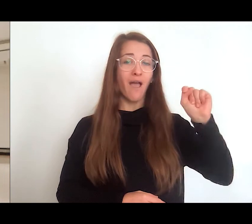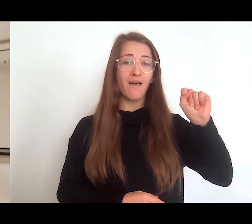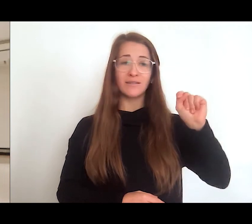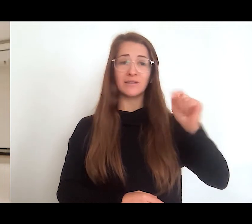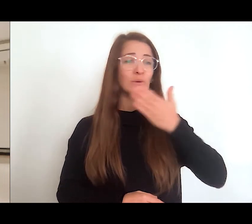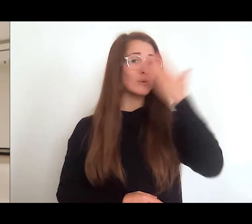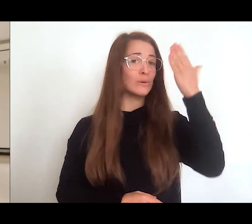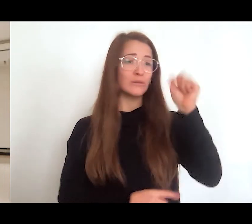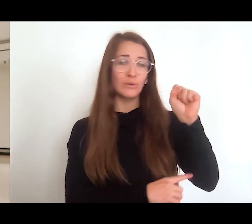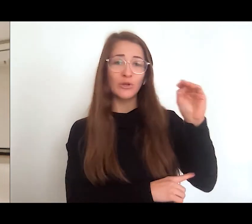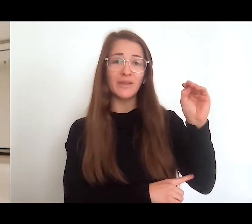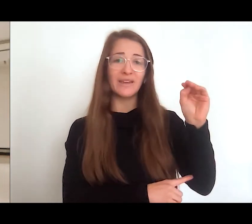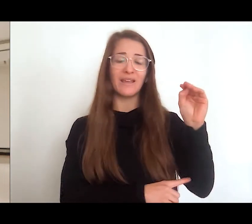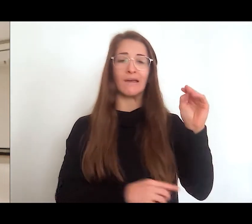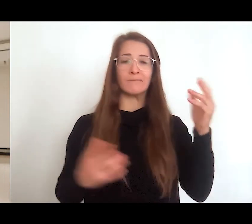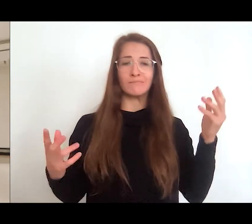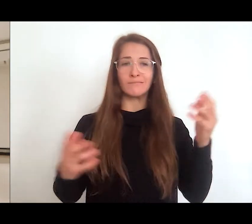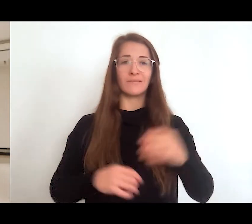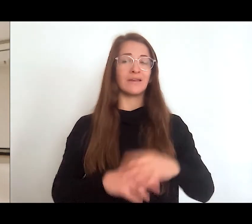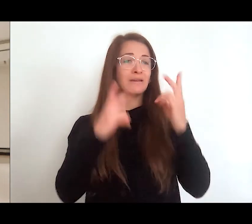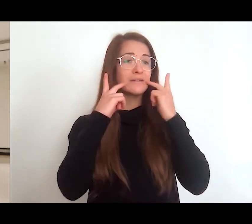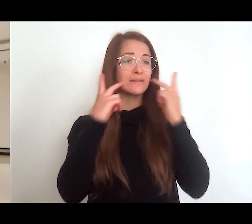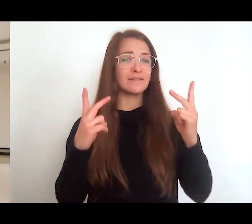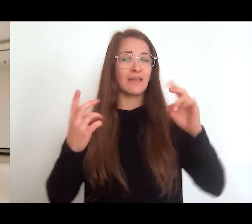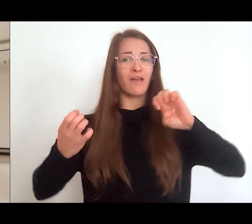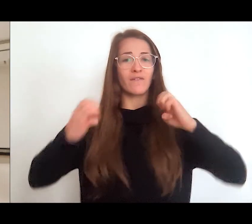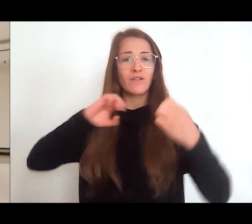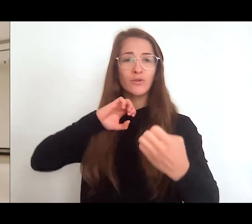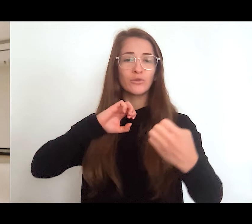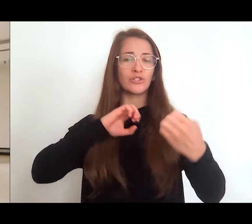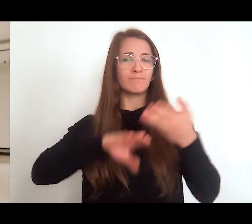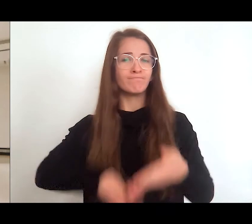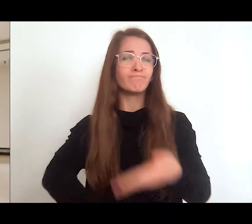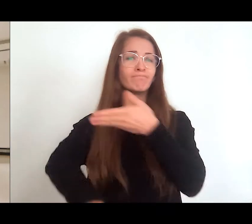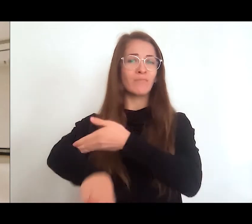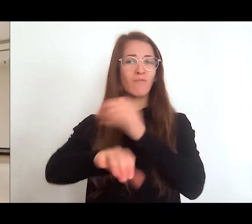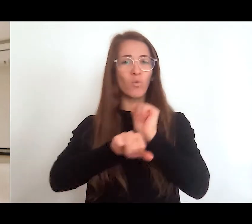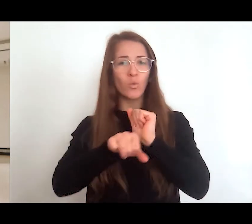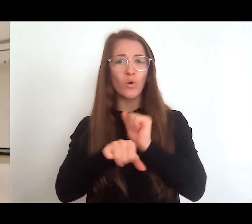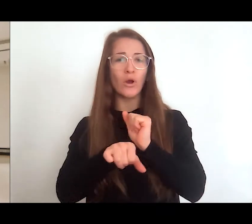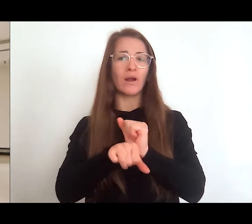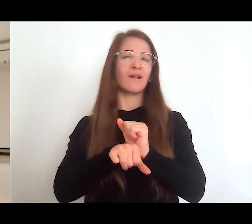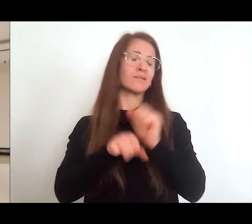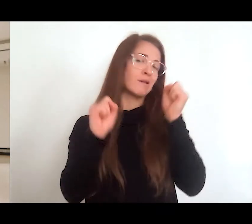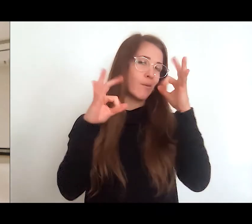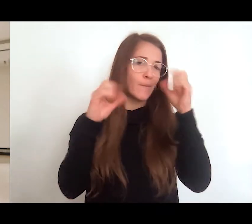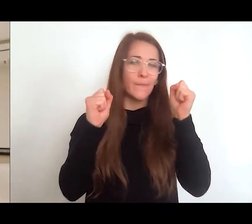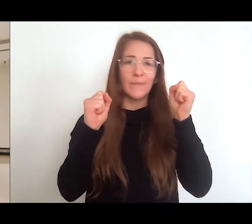AND WHEN I STARTED WE DIDN'T HAVE A PODCAST OR A LOT OF SOCIAL MEDIA.